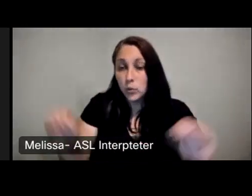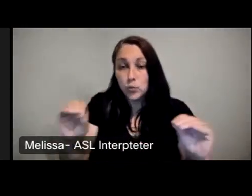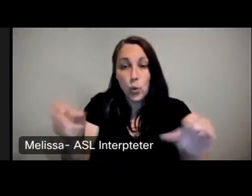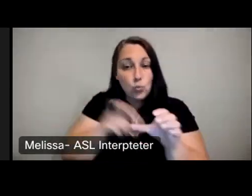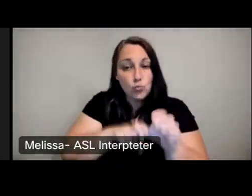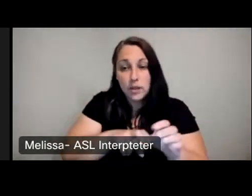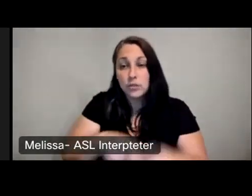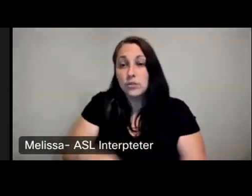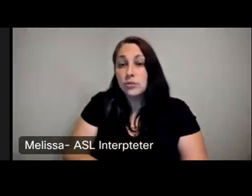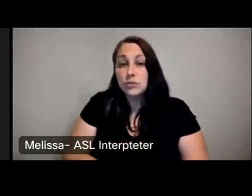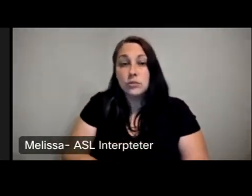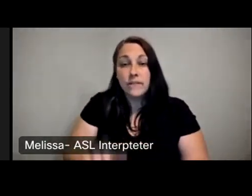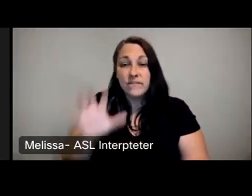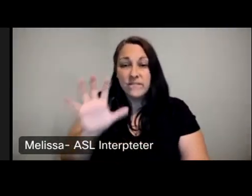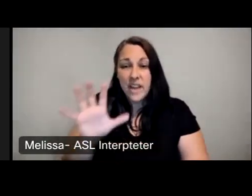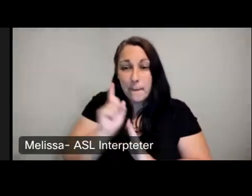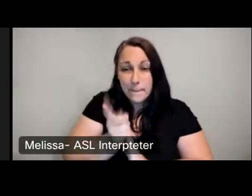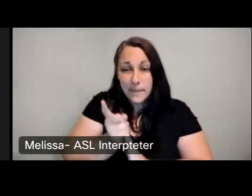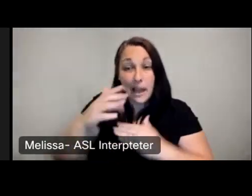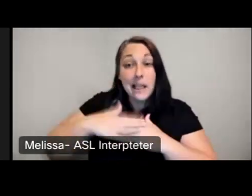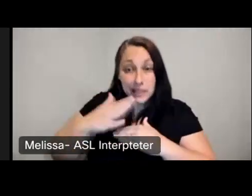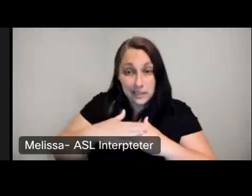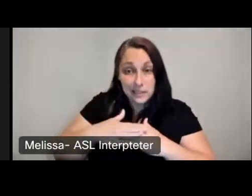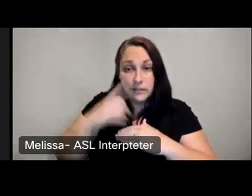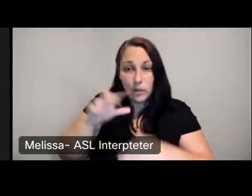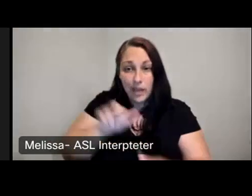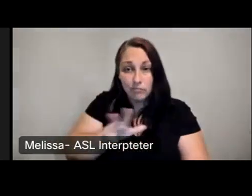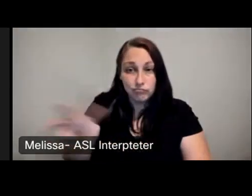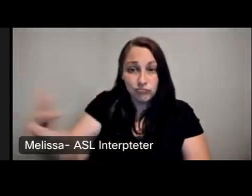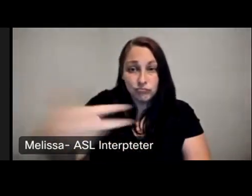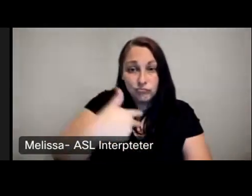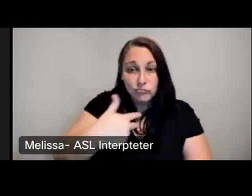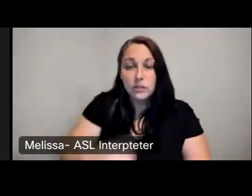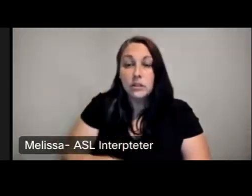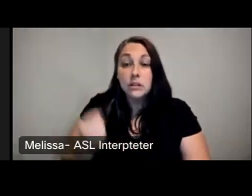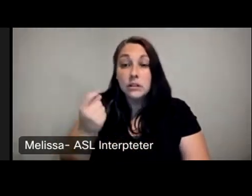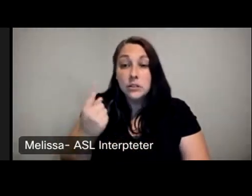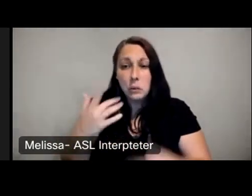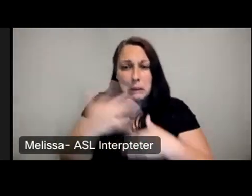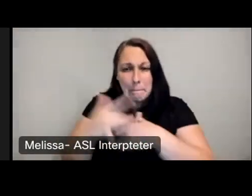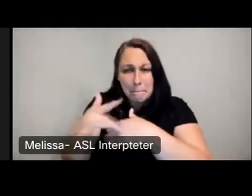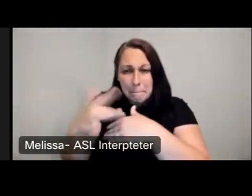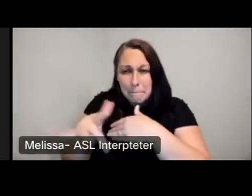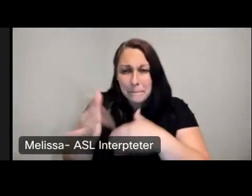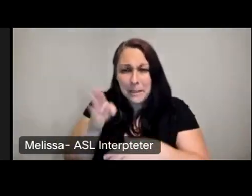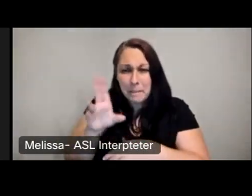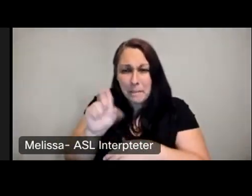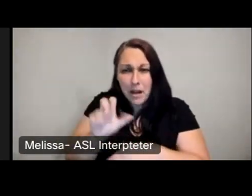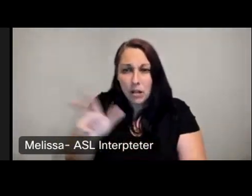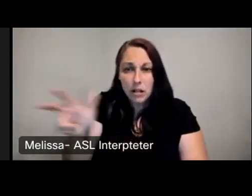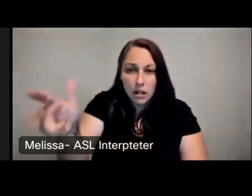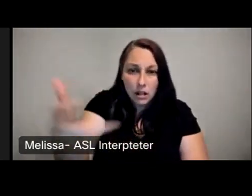with no Riders and so it's not helping traffic any to have empty buses driving around and and